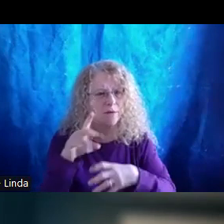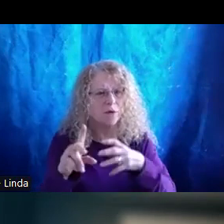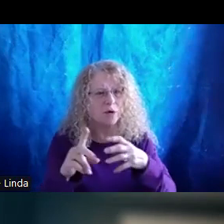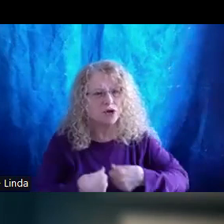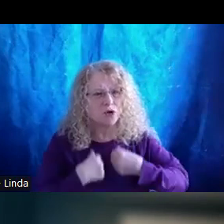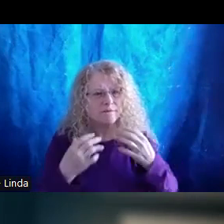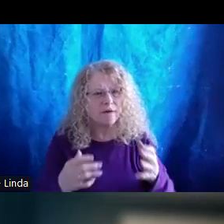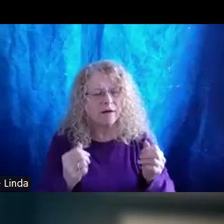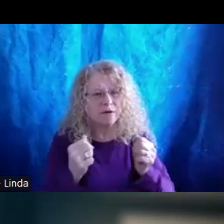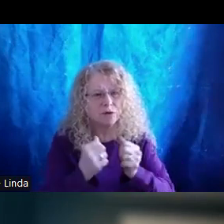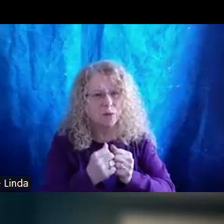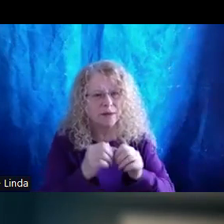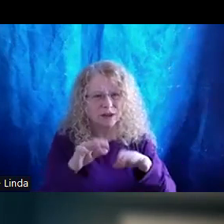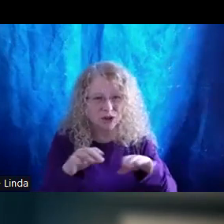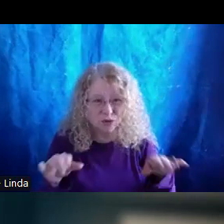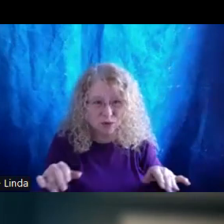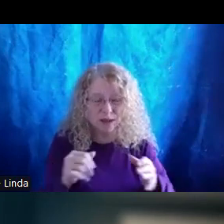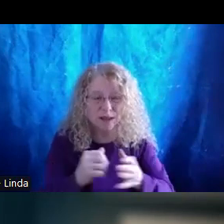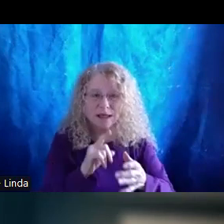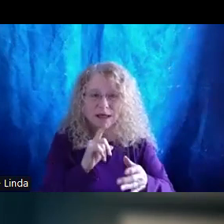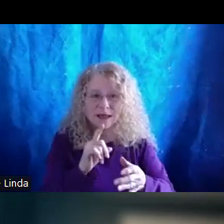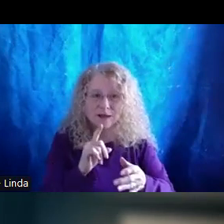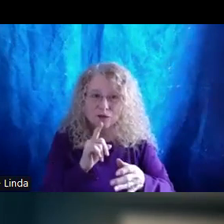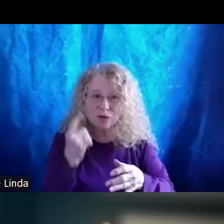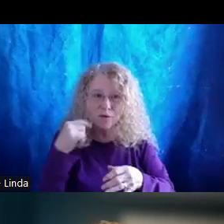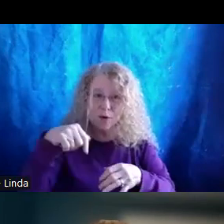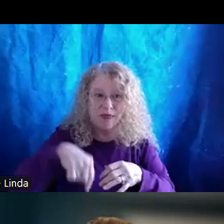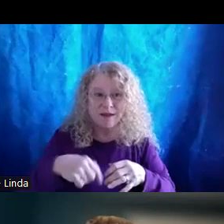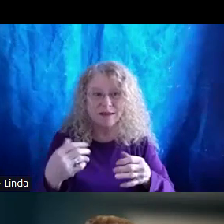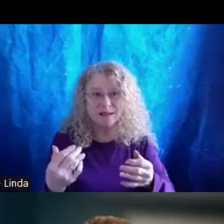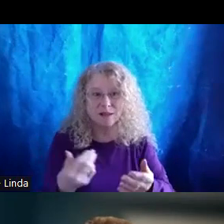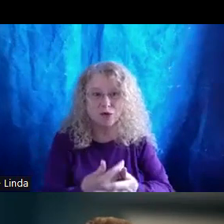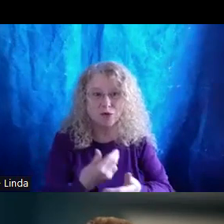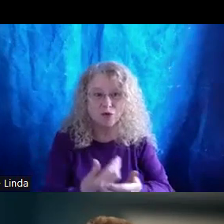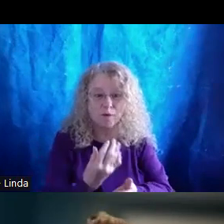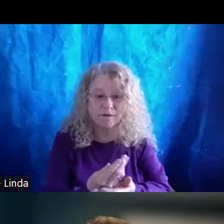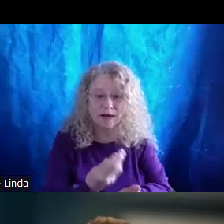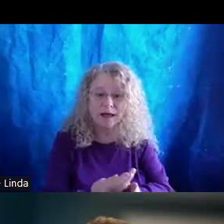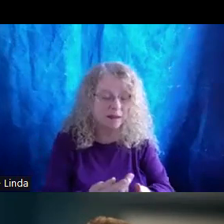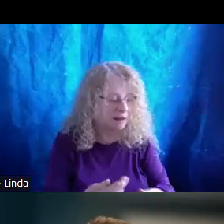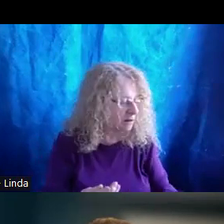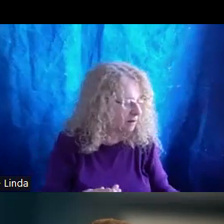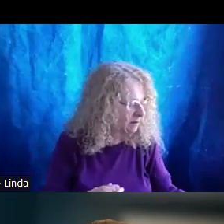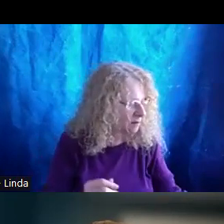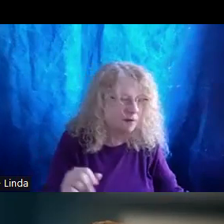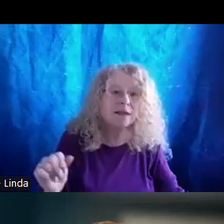ALSO FOR THE FUNDING YOU JUST DESCRIBED? DO YOU WANT TO SPEAK TO THAT PIECE BEFORE WE MOVE ON? YES. THANK YOU.